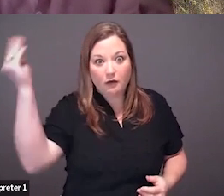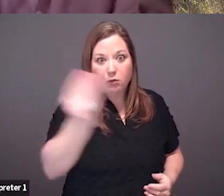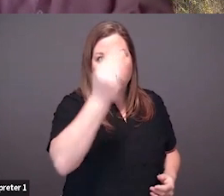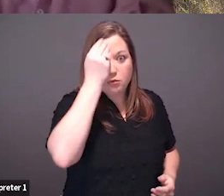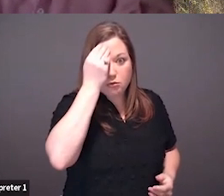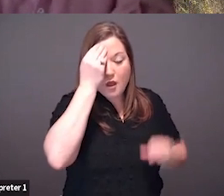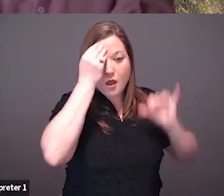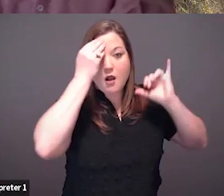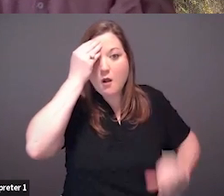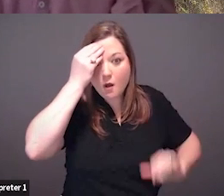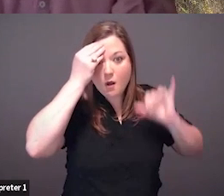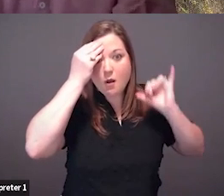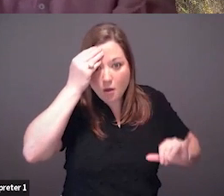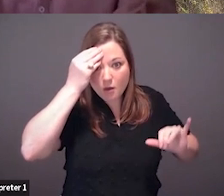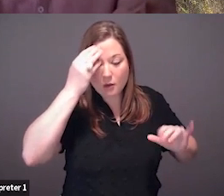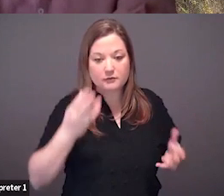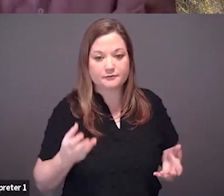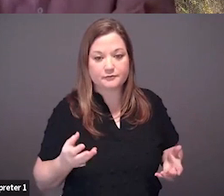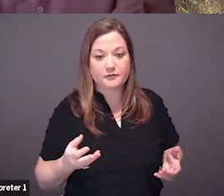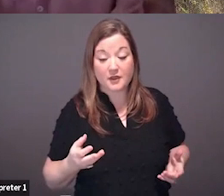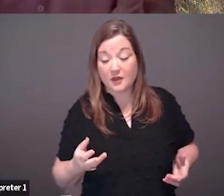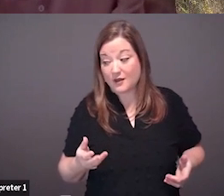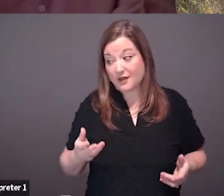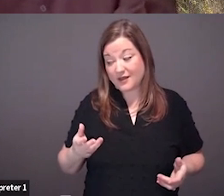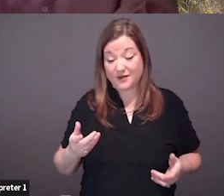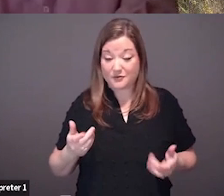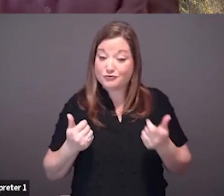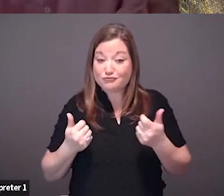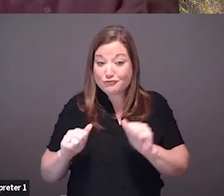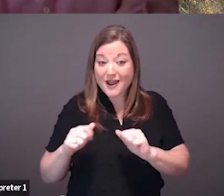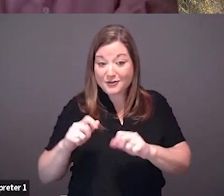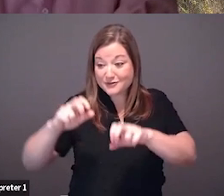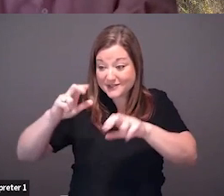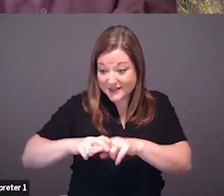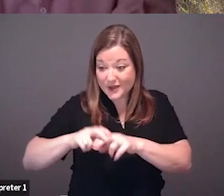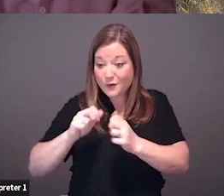try to sit down with Ninja Forms on a page